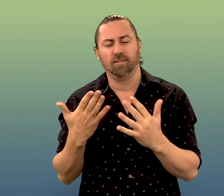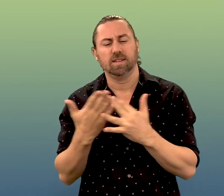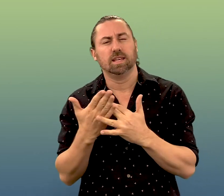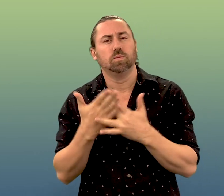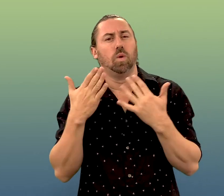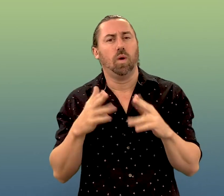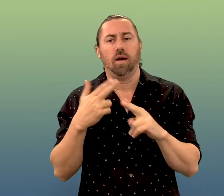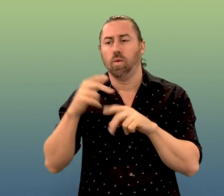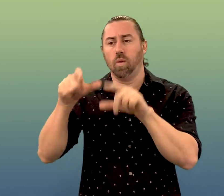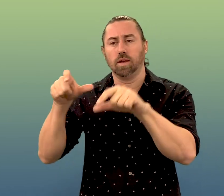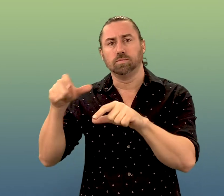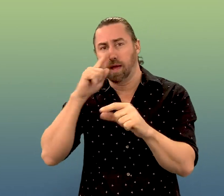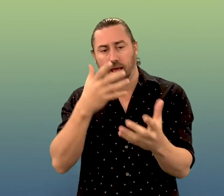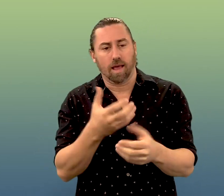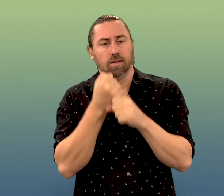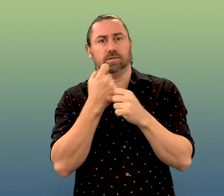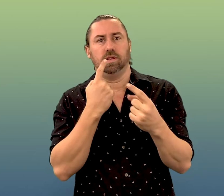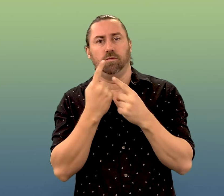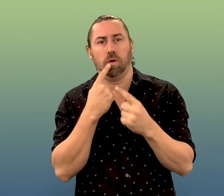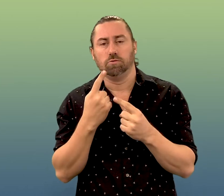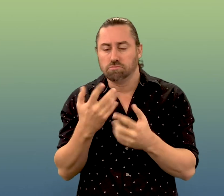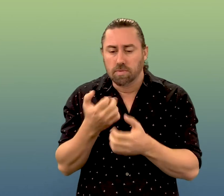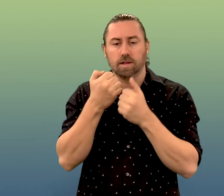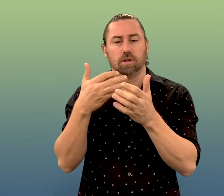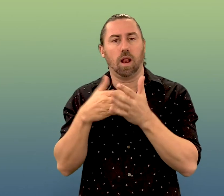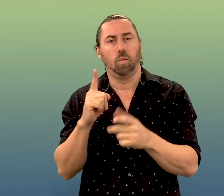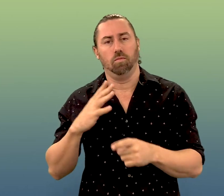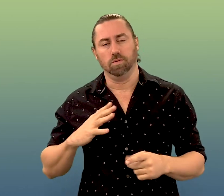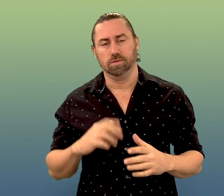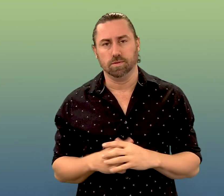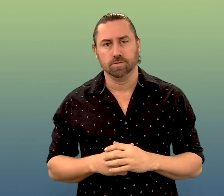Provide accessible ways for customers to access information and assistance.